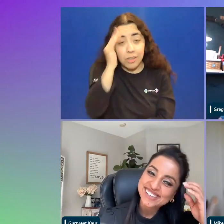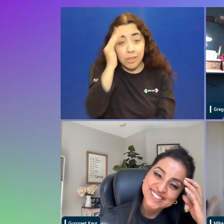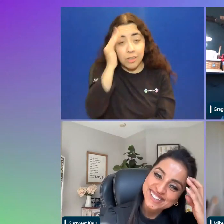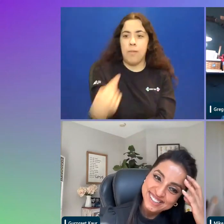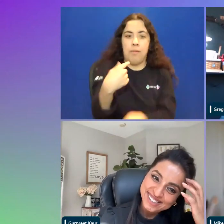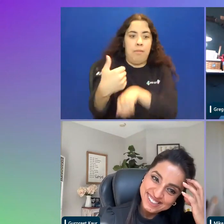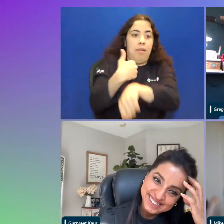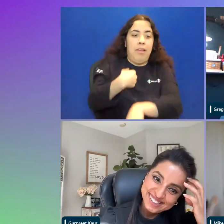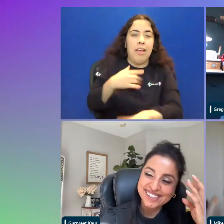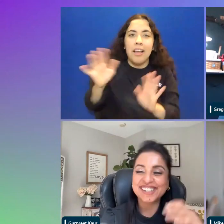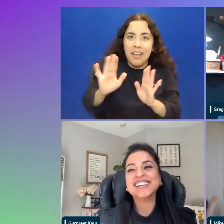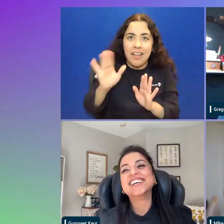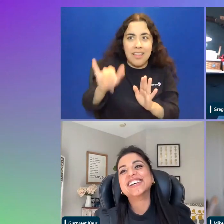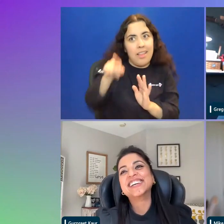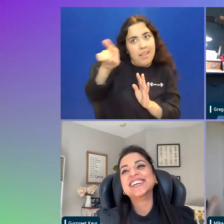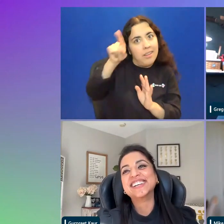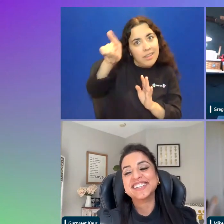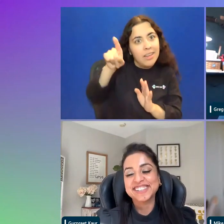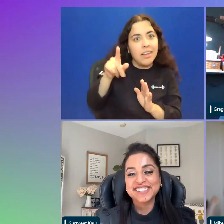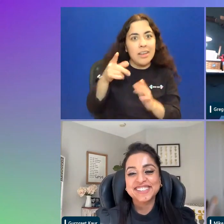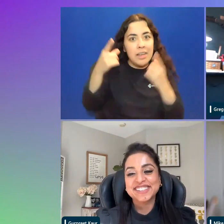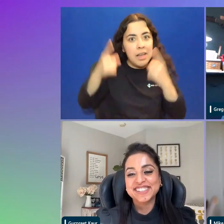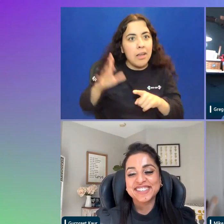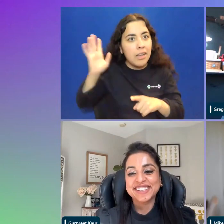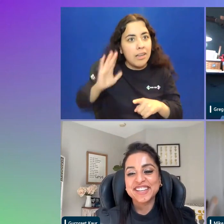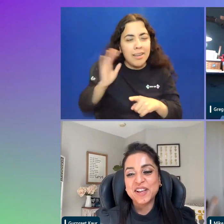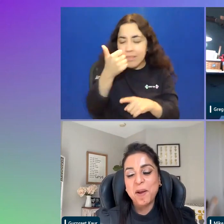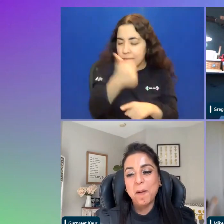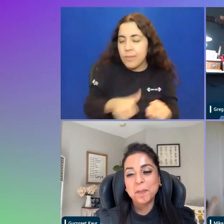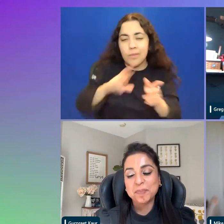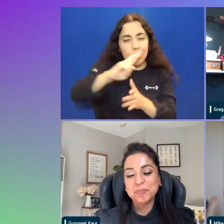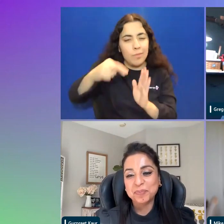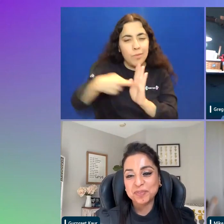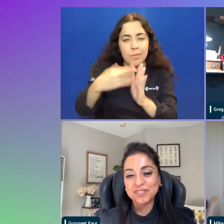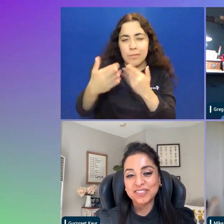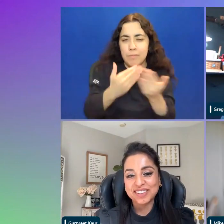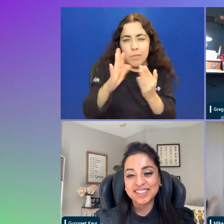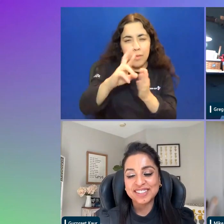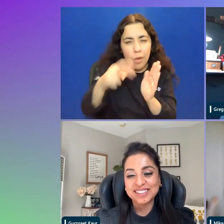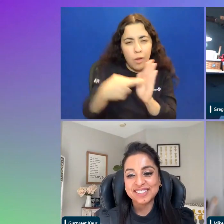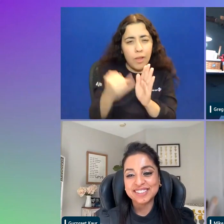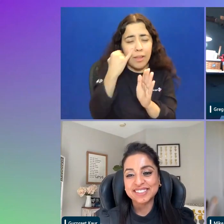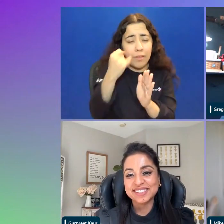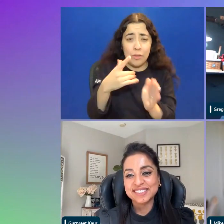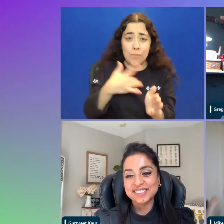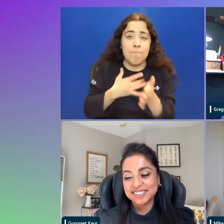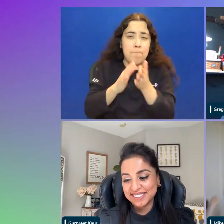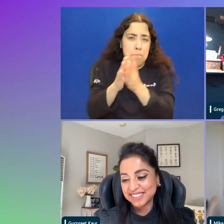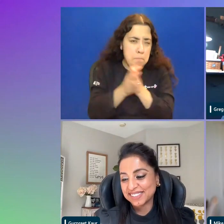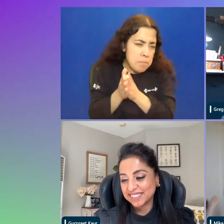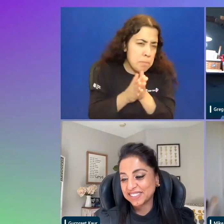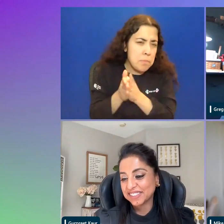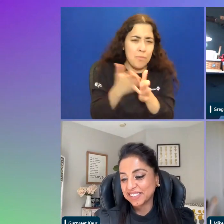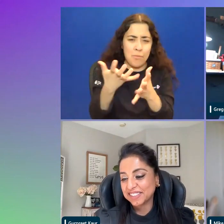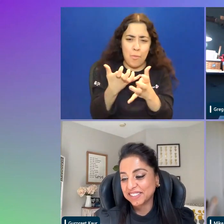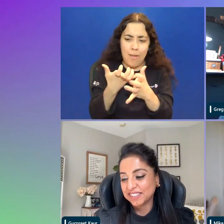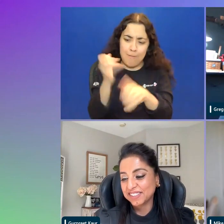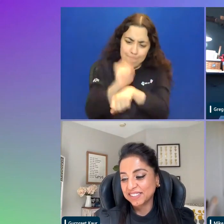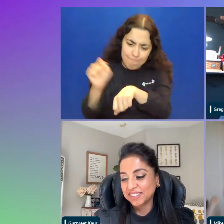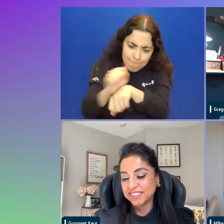at that. >> It's really the, the, the fact that in any role you have, if you have the passion and you